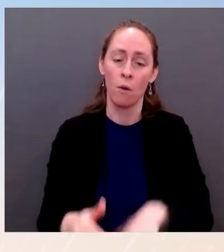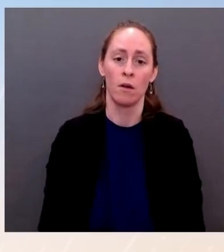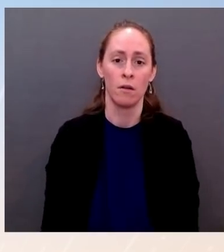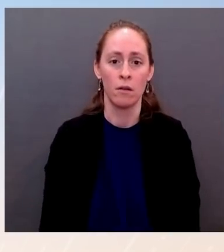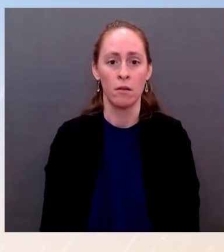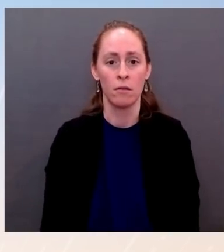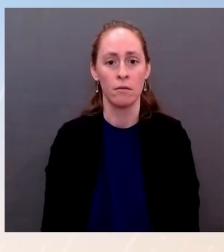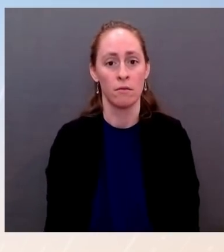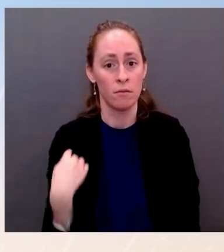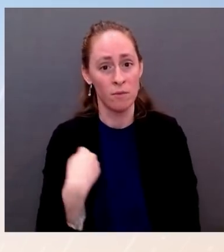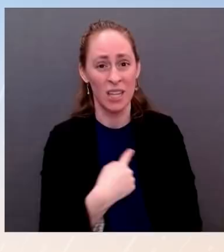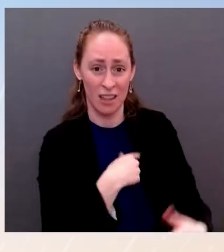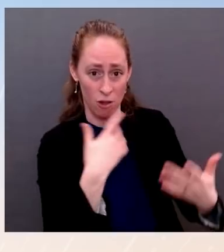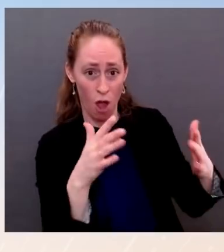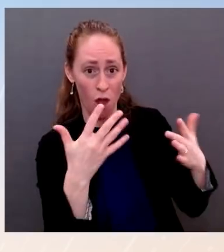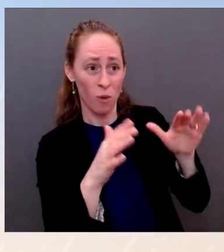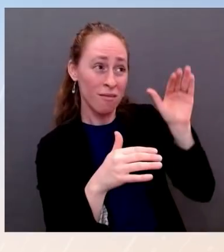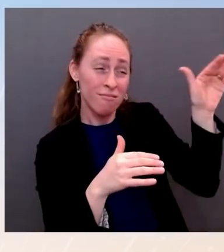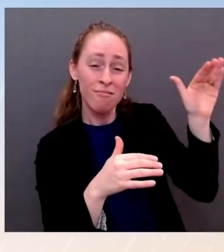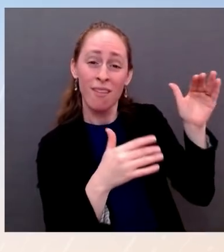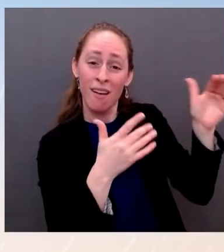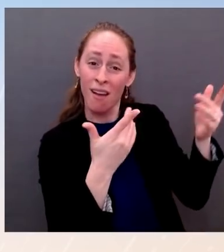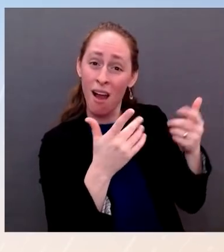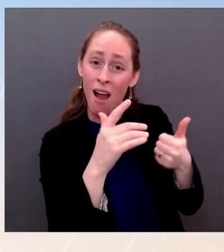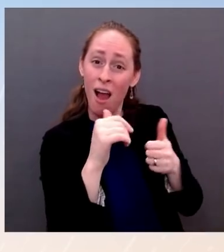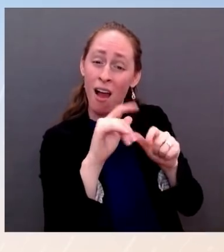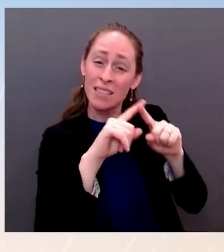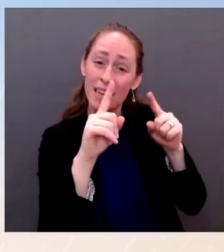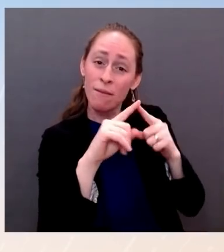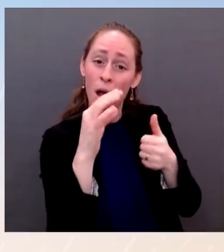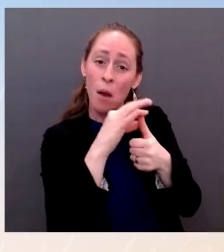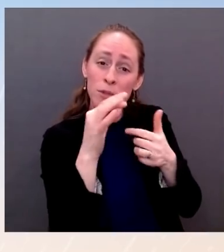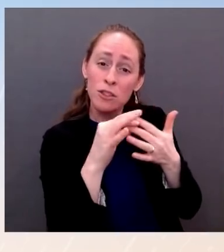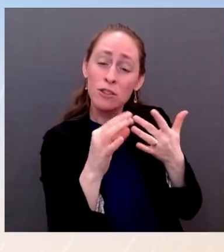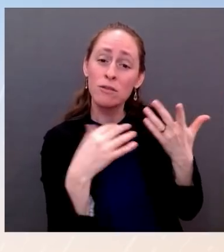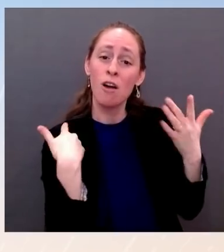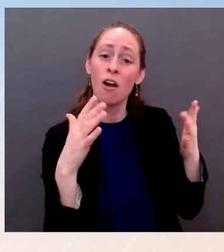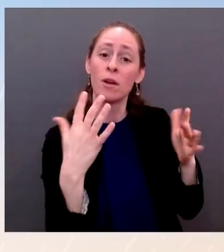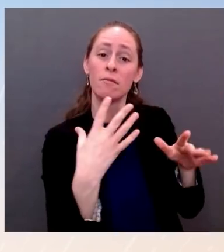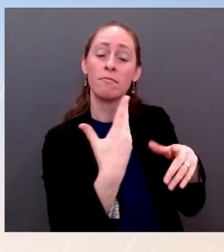It's included video conferences. It's included just countless sustained effort